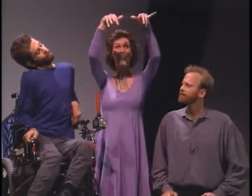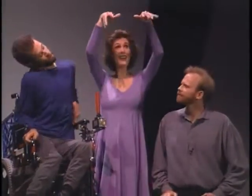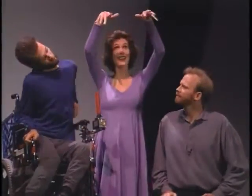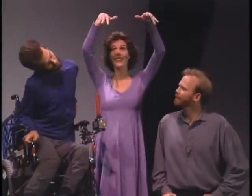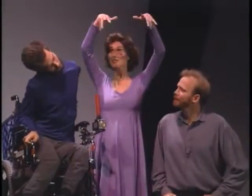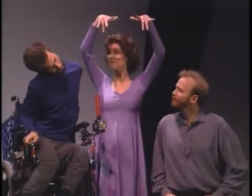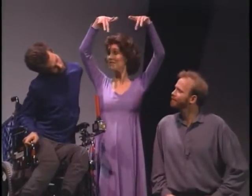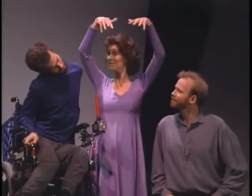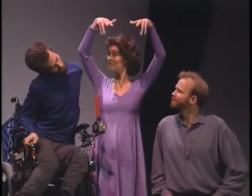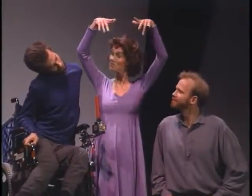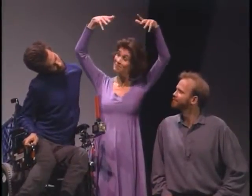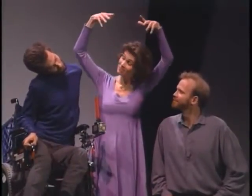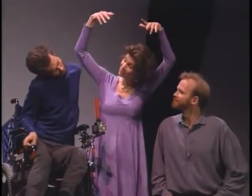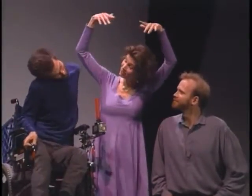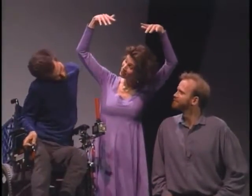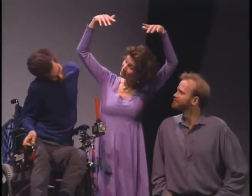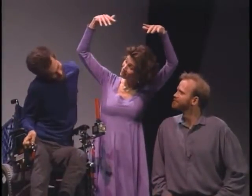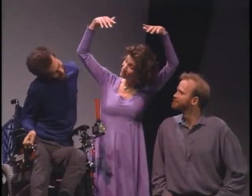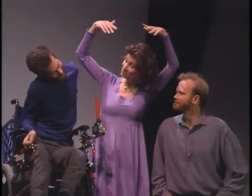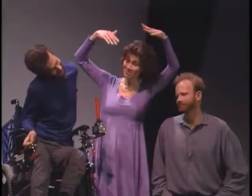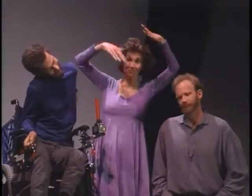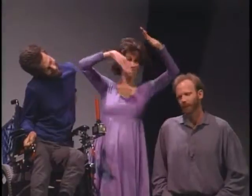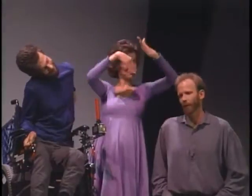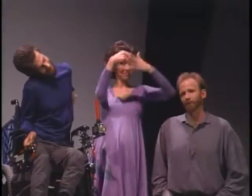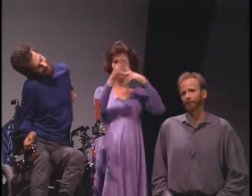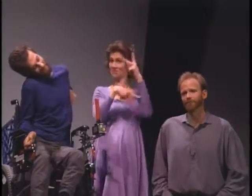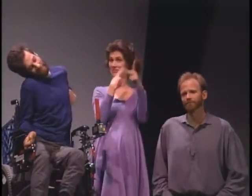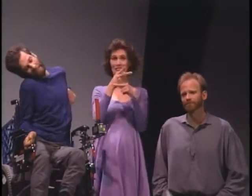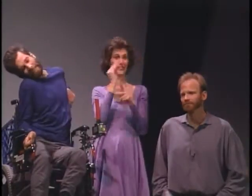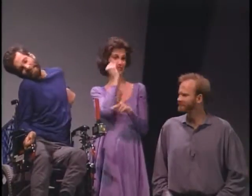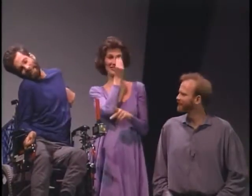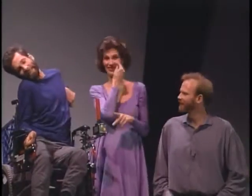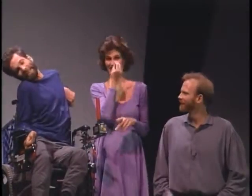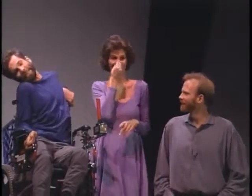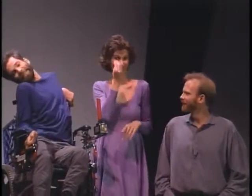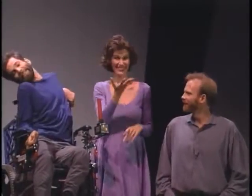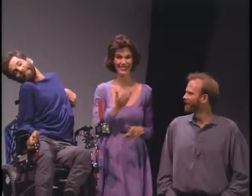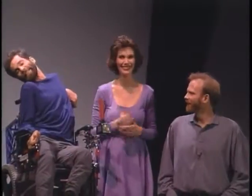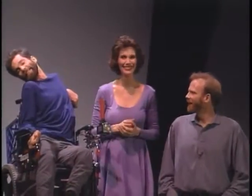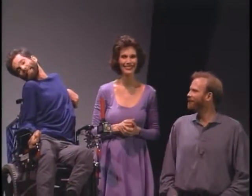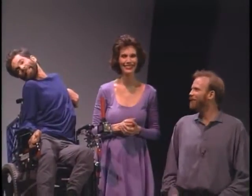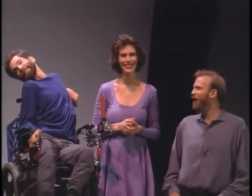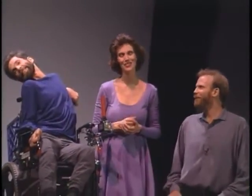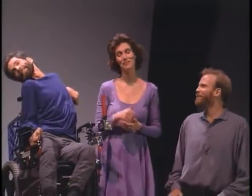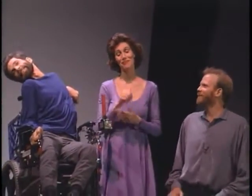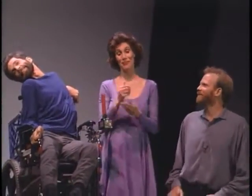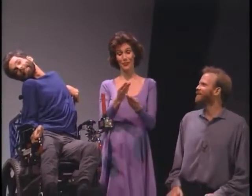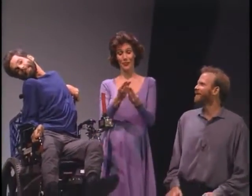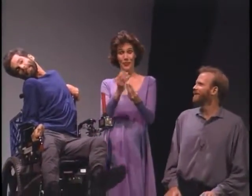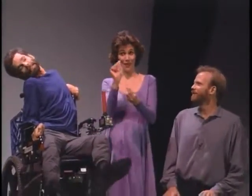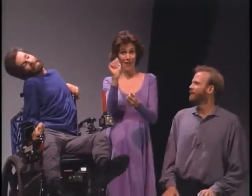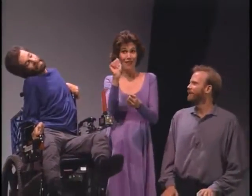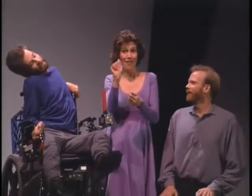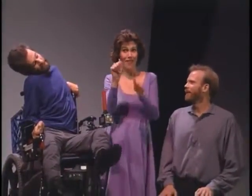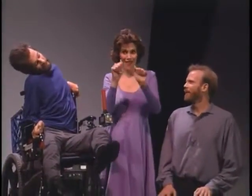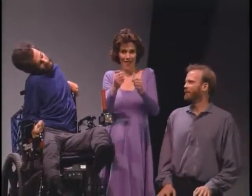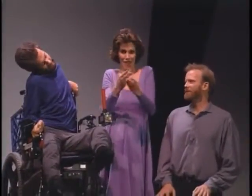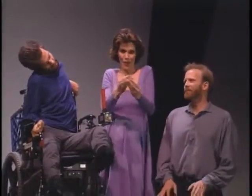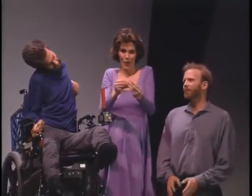Neal whatever avocado pits that would sprout